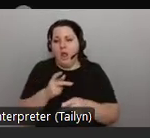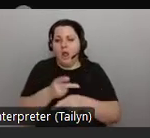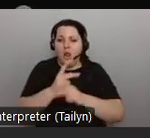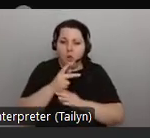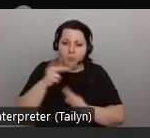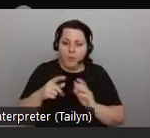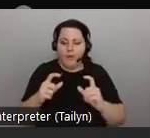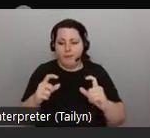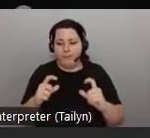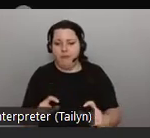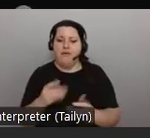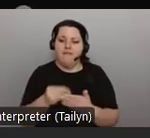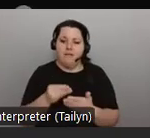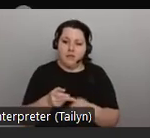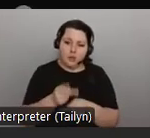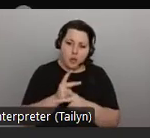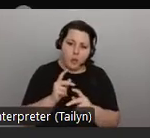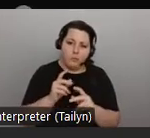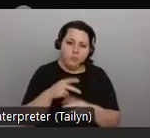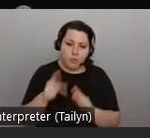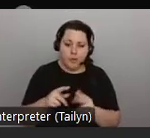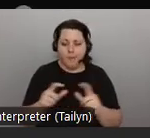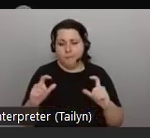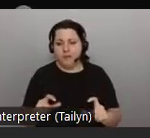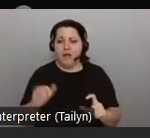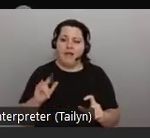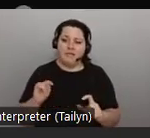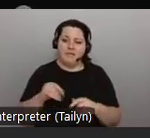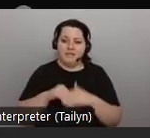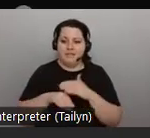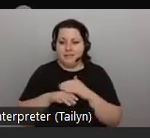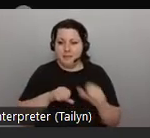talking about the general program and underneath that would probably be a heading three for each individual program